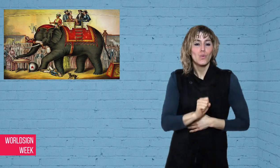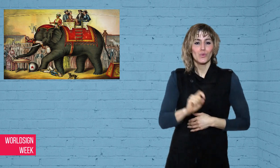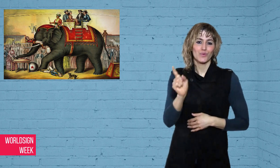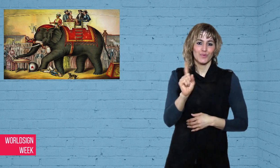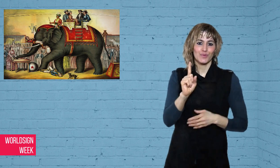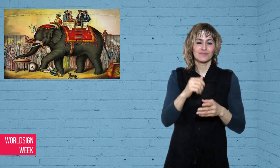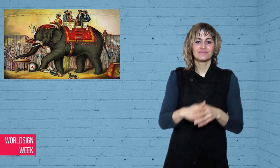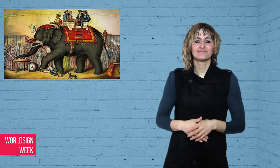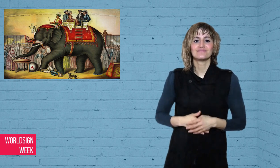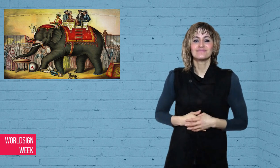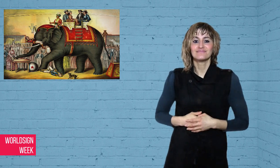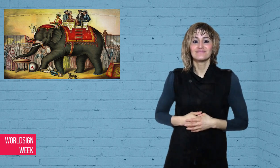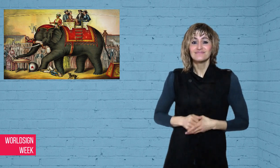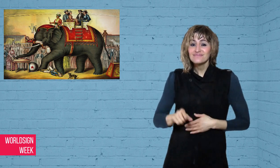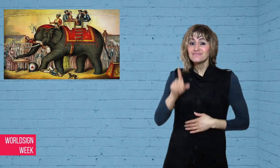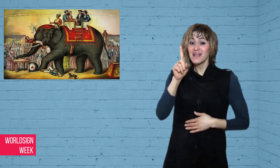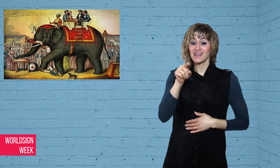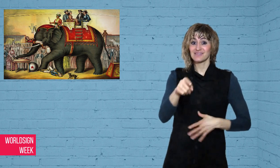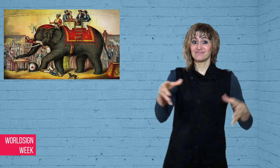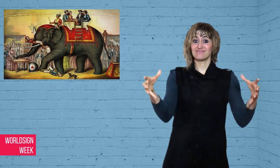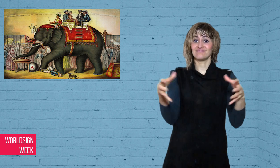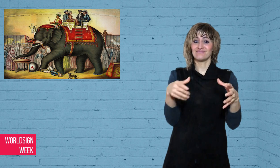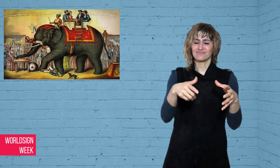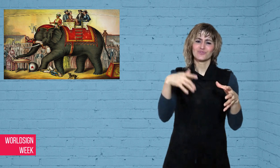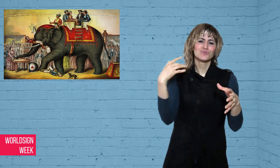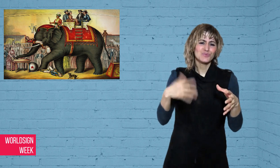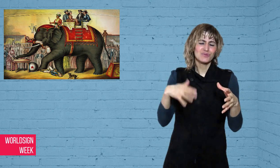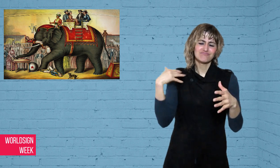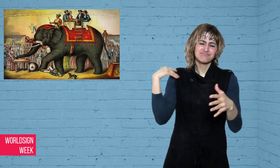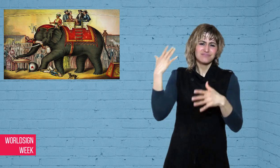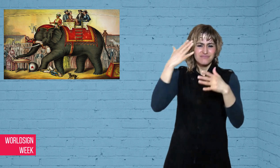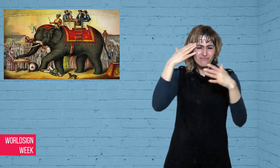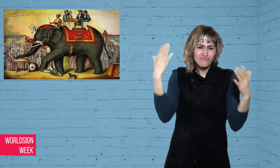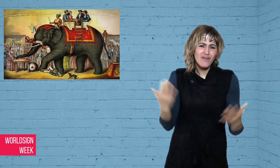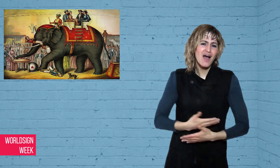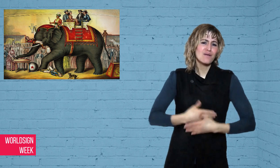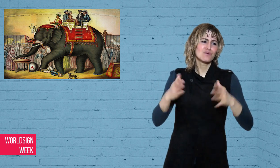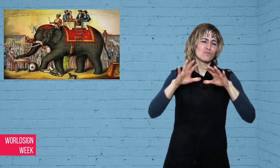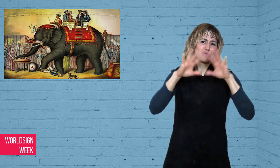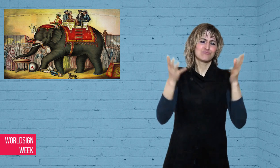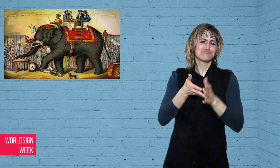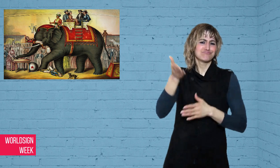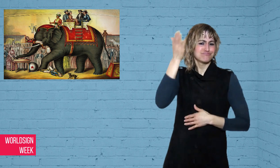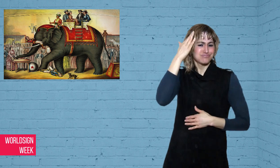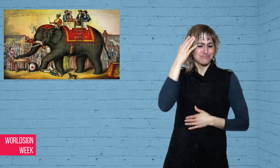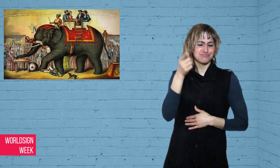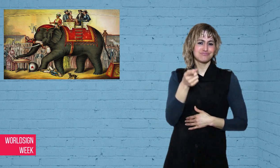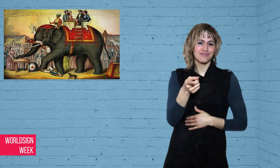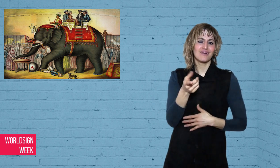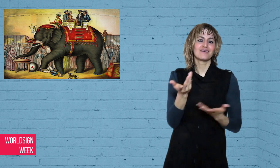The circus will go on a final tour and give